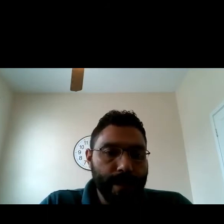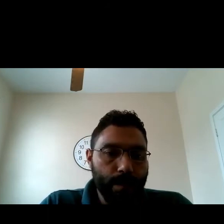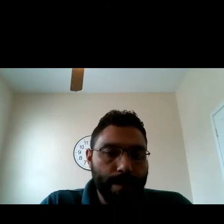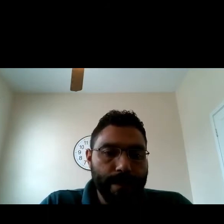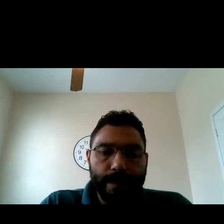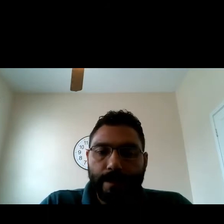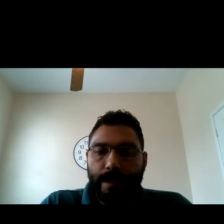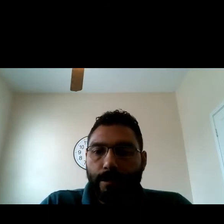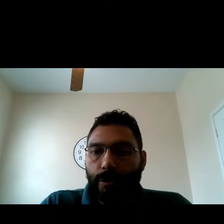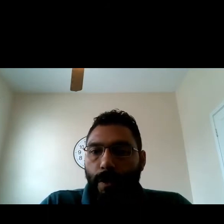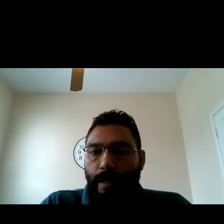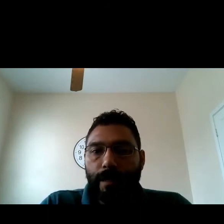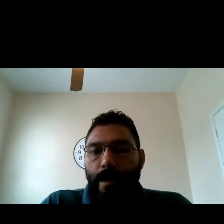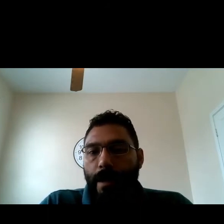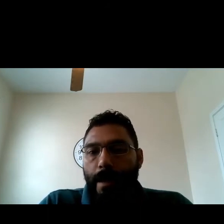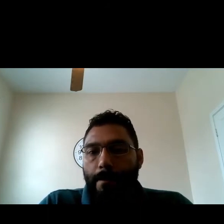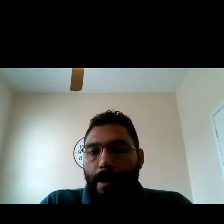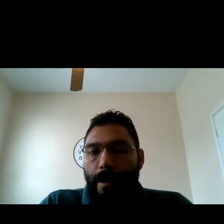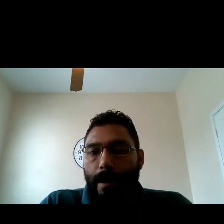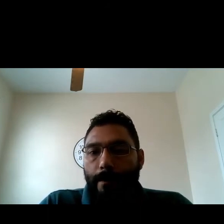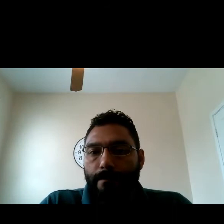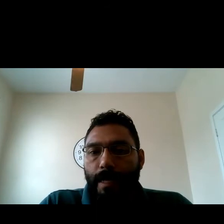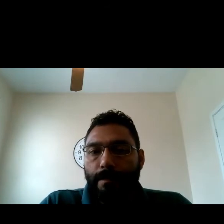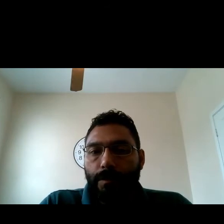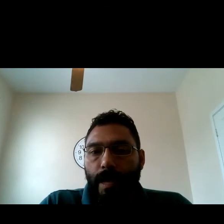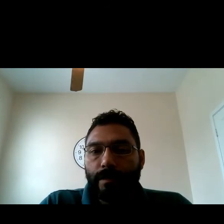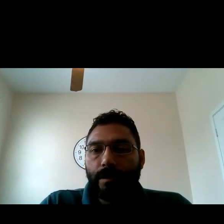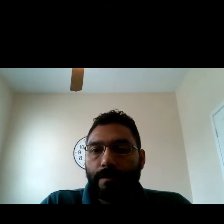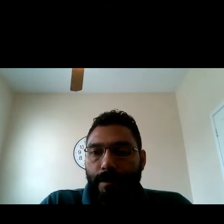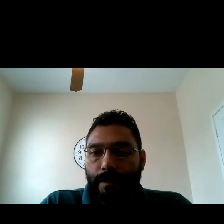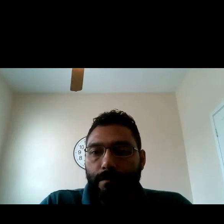that we'll be discussing here shortly, but individualized services,